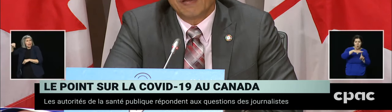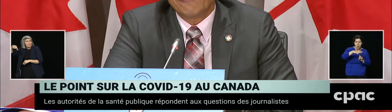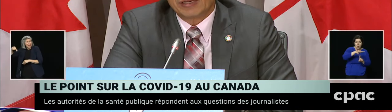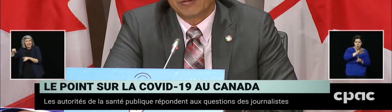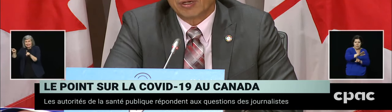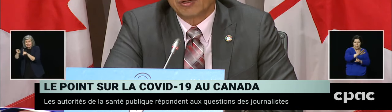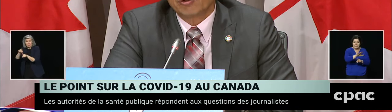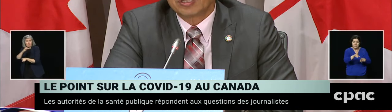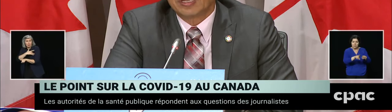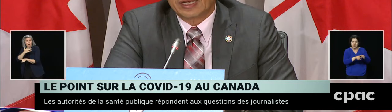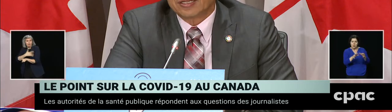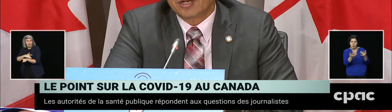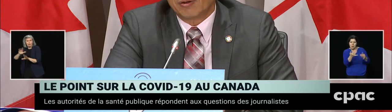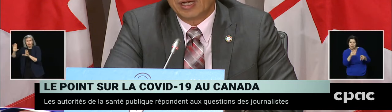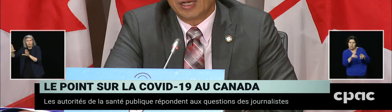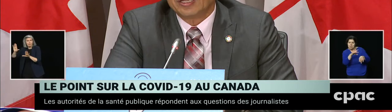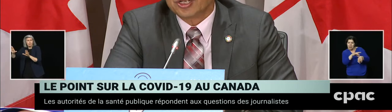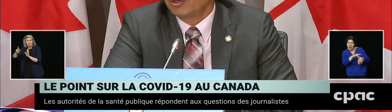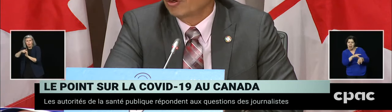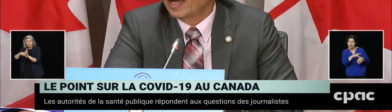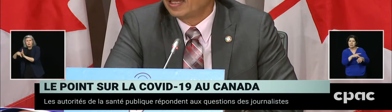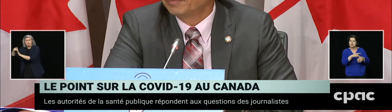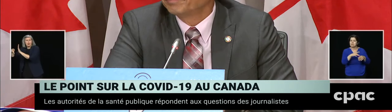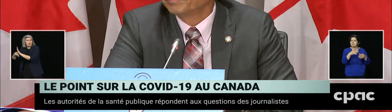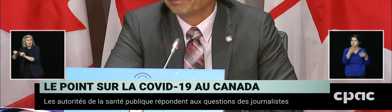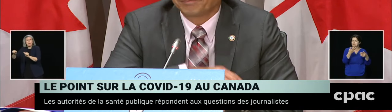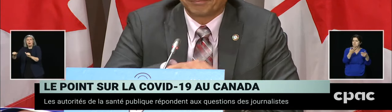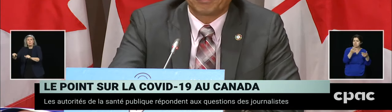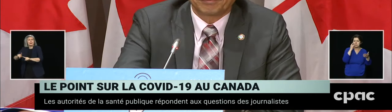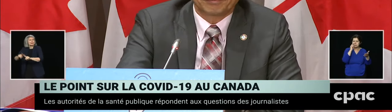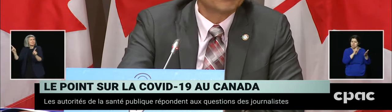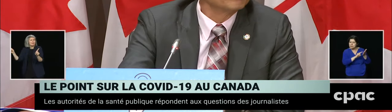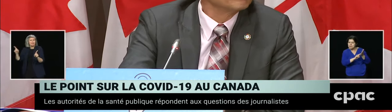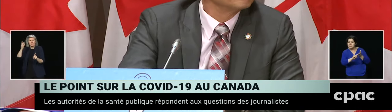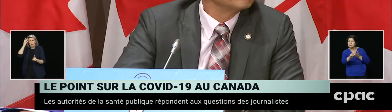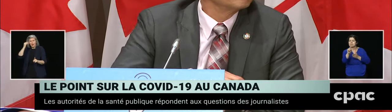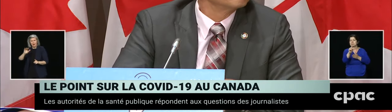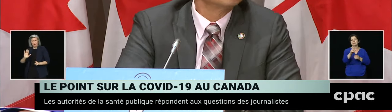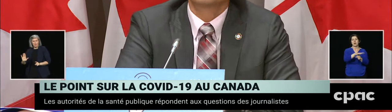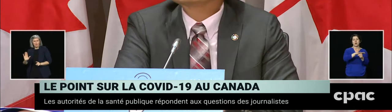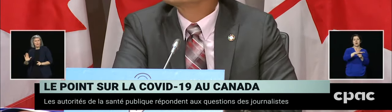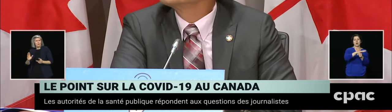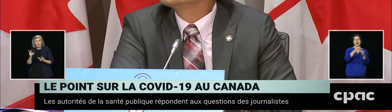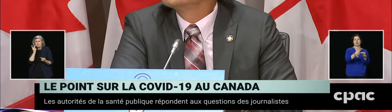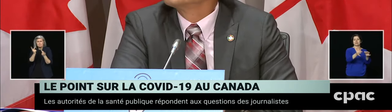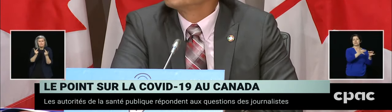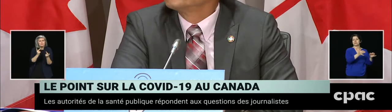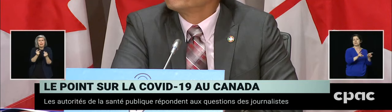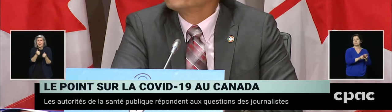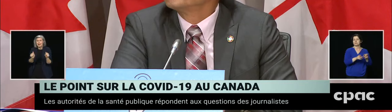APPROACHES. THIS IS SOMETHING BETTER MANAGED GIVEN CONTEXT, EPIDEMIOLOGY, AND